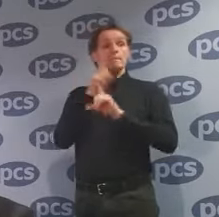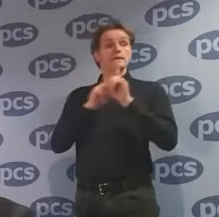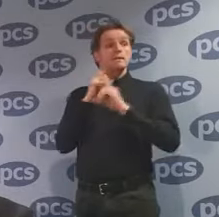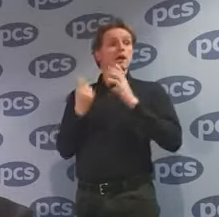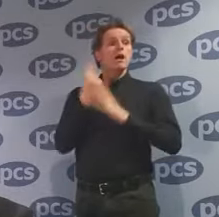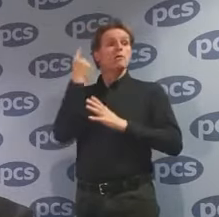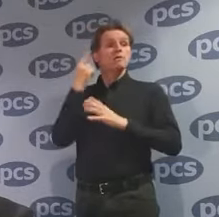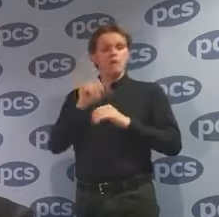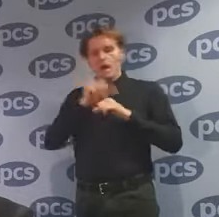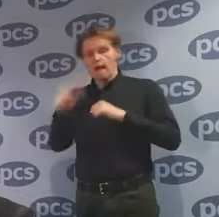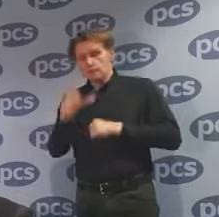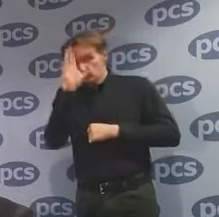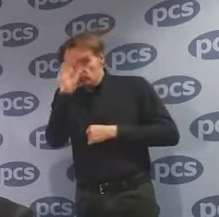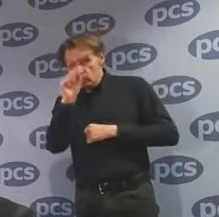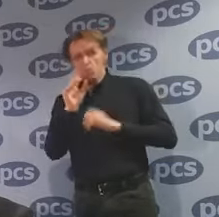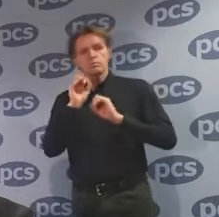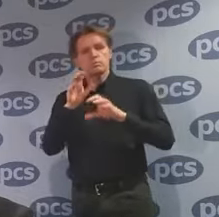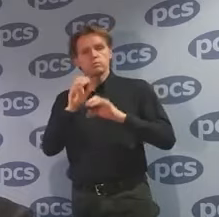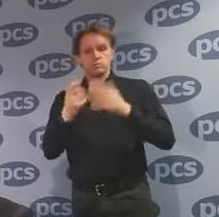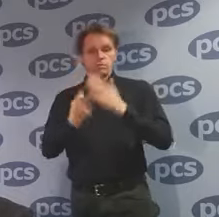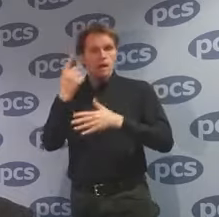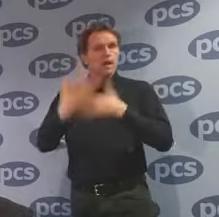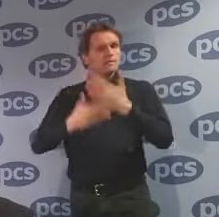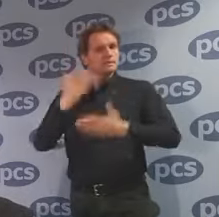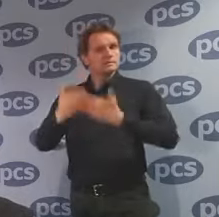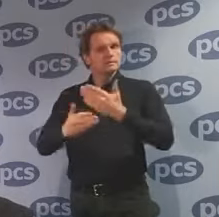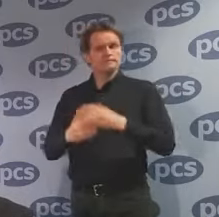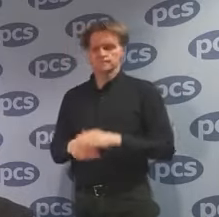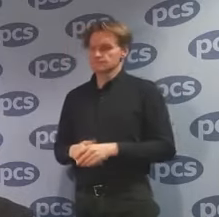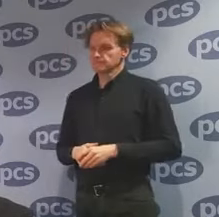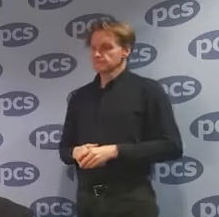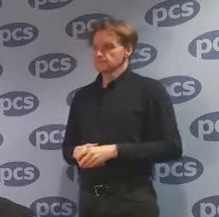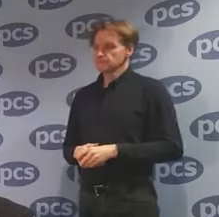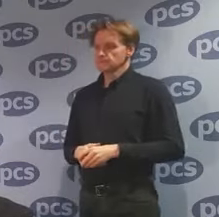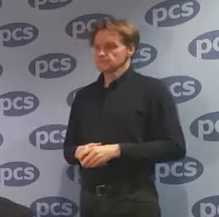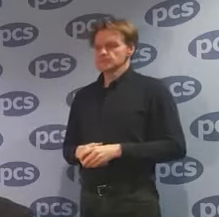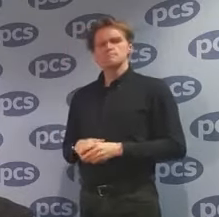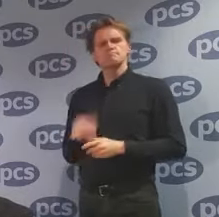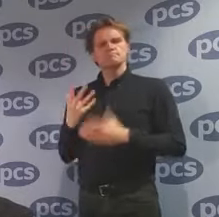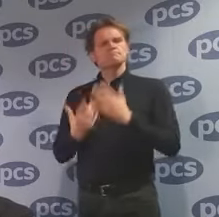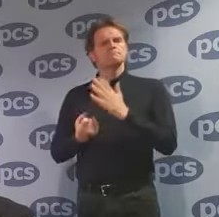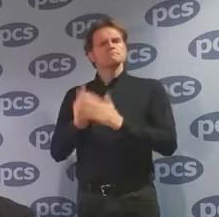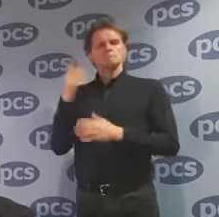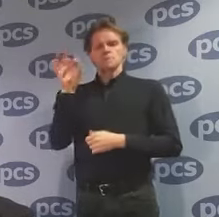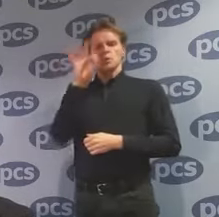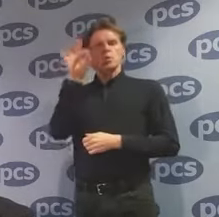Thanks Mark and just on that subject we've got a question from John who works